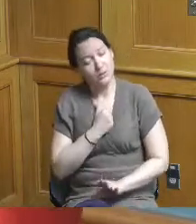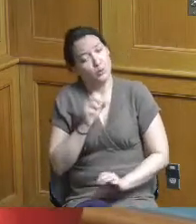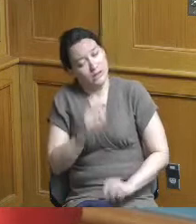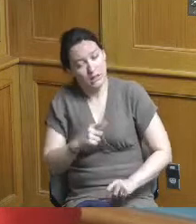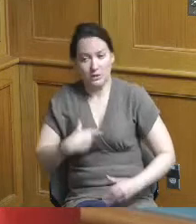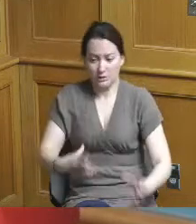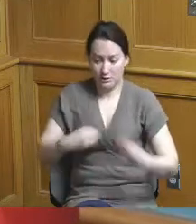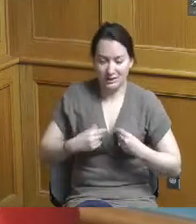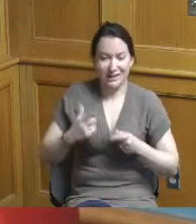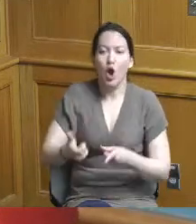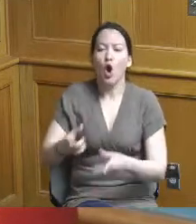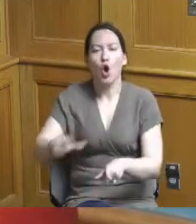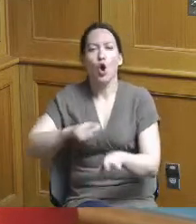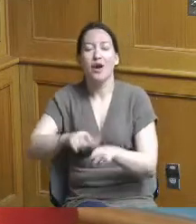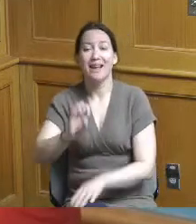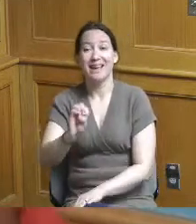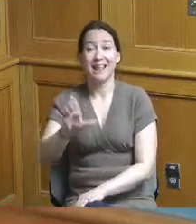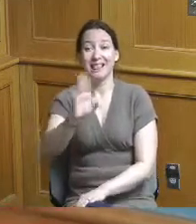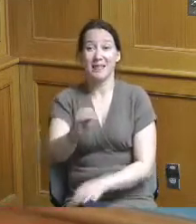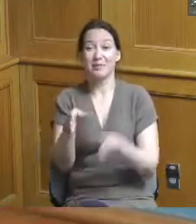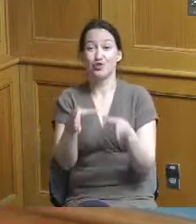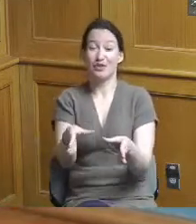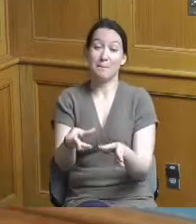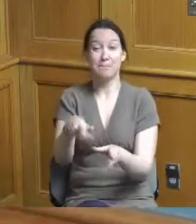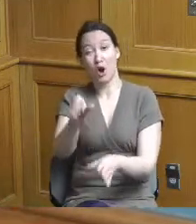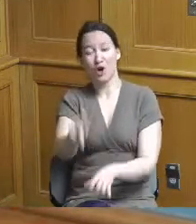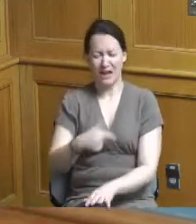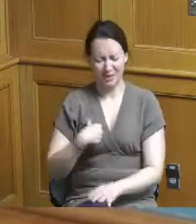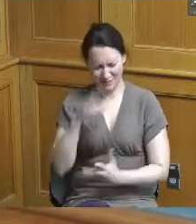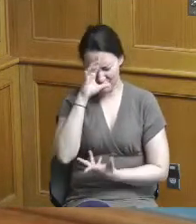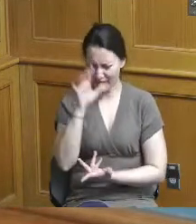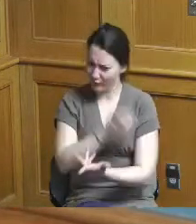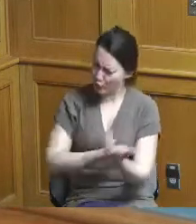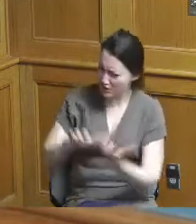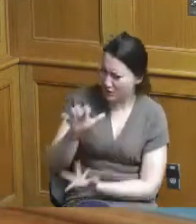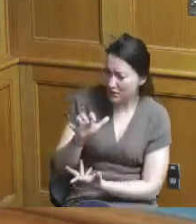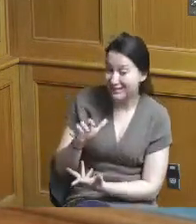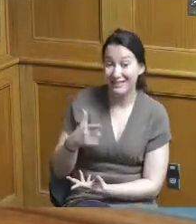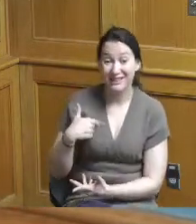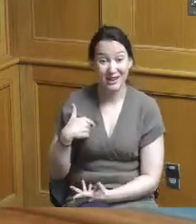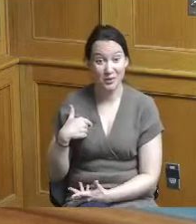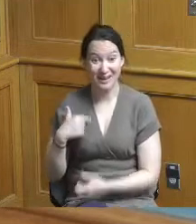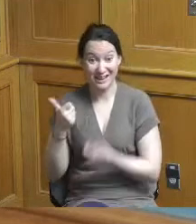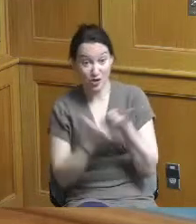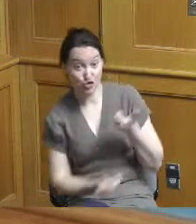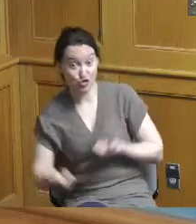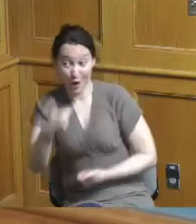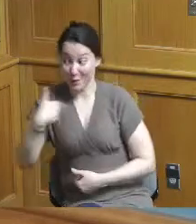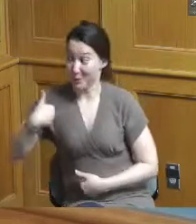already calling it on Elm Street Park I'm just confused either we in charge and own it pay the